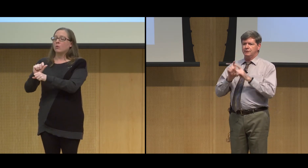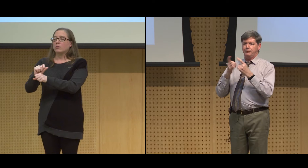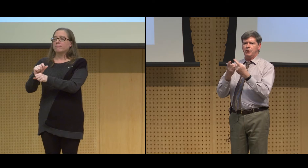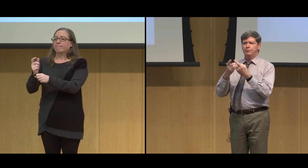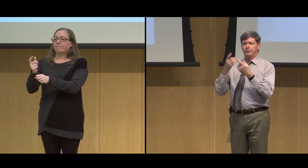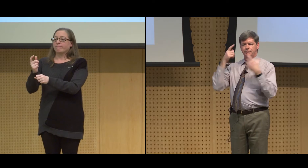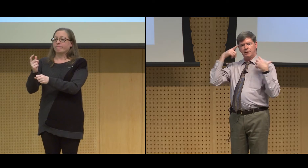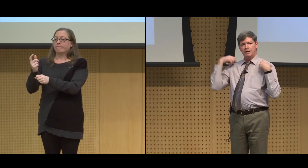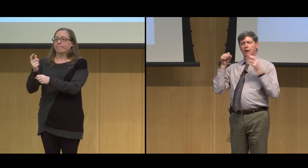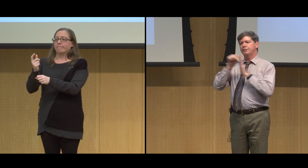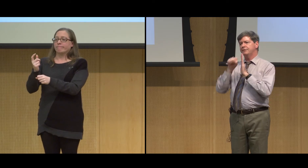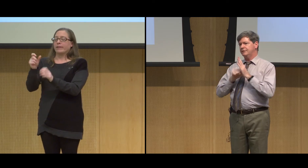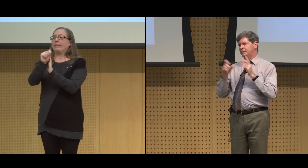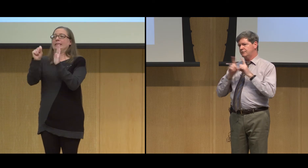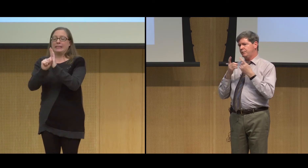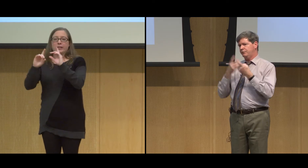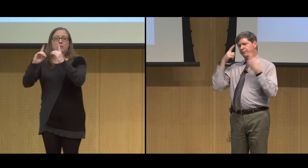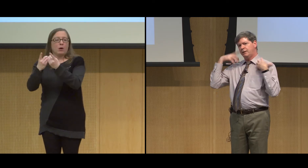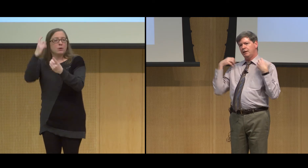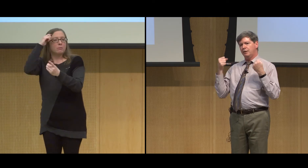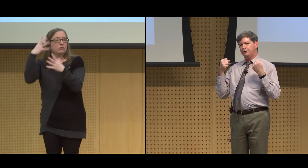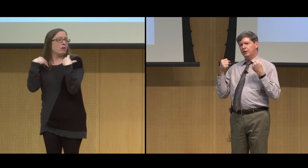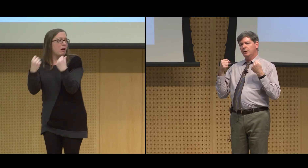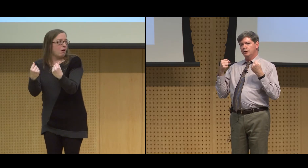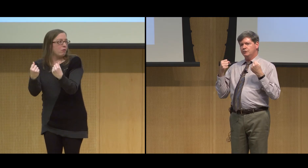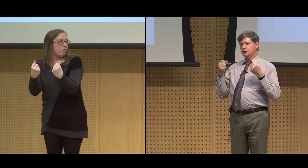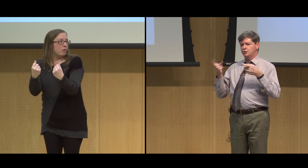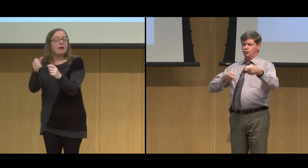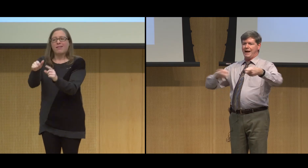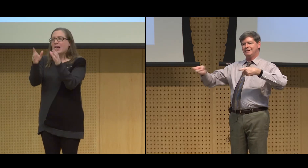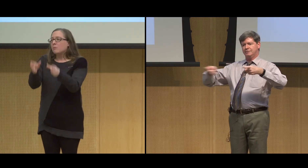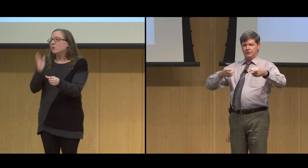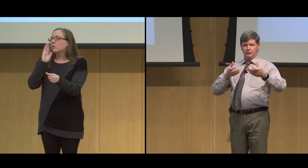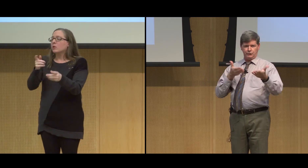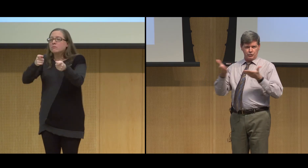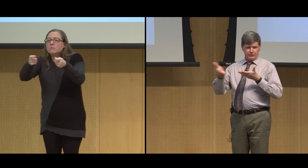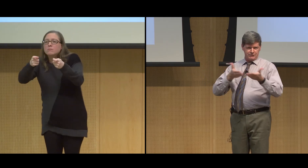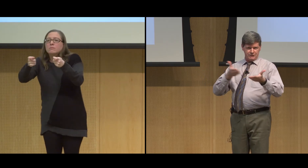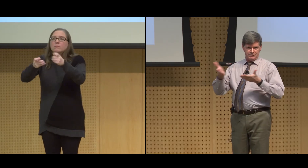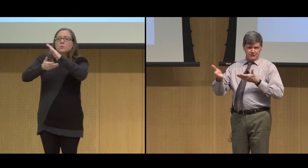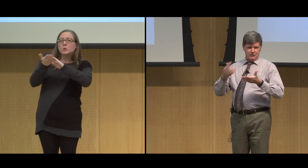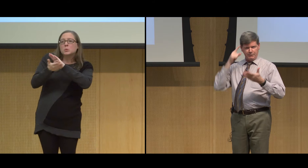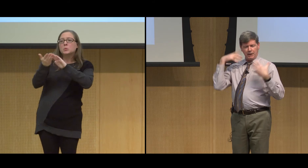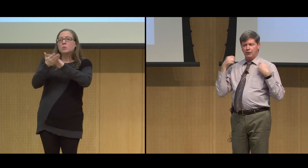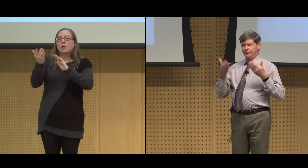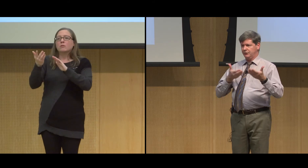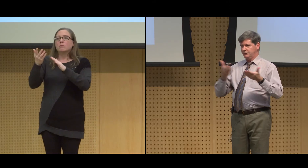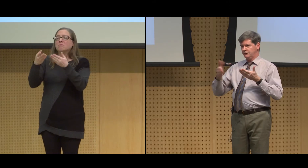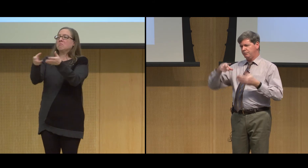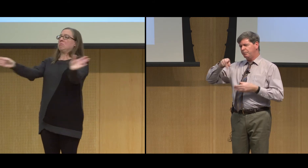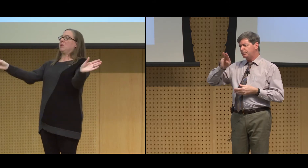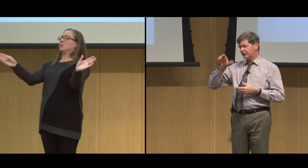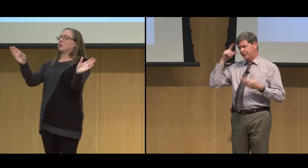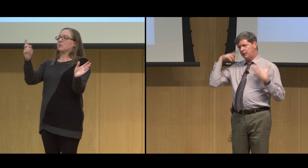in the Department of Mental Health, the State Department of Mental Health, to direct services-- mental health services--